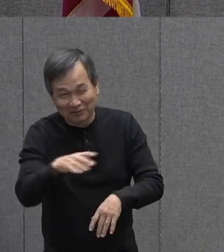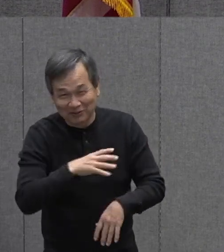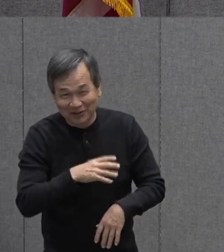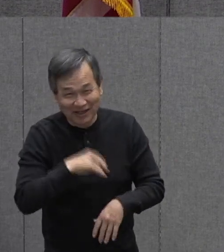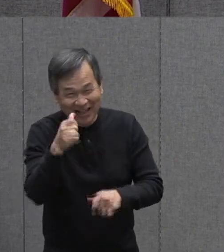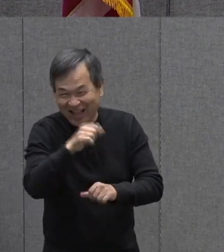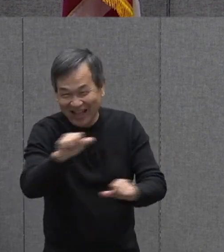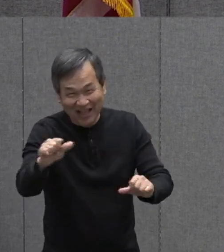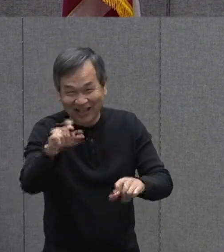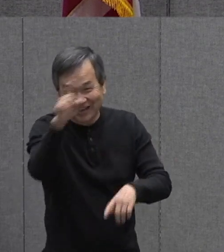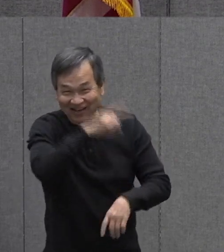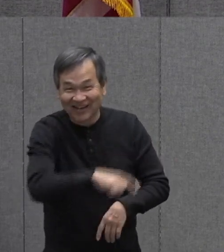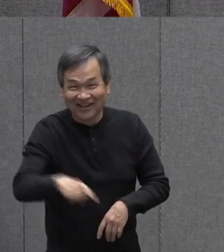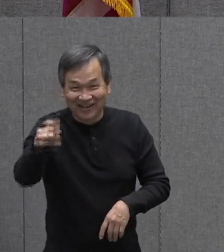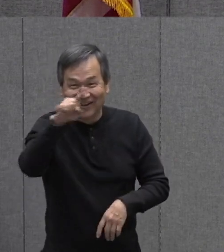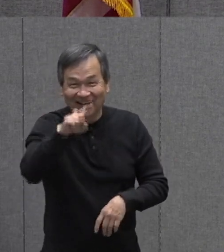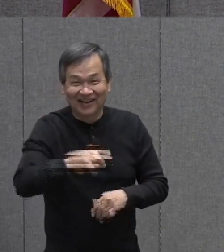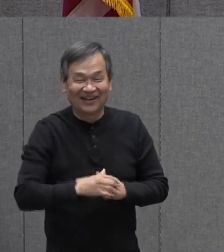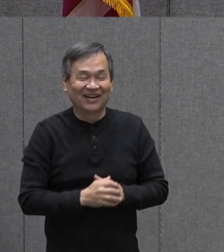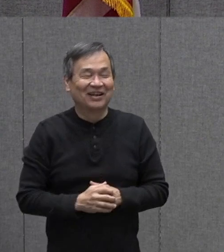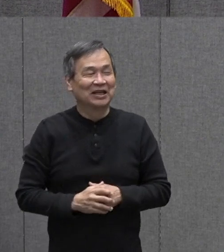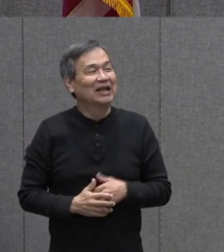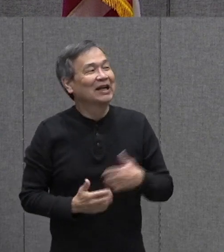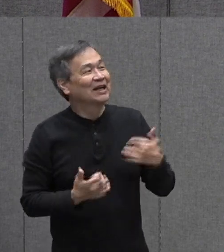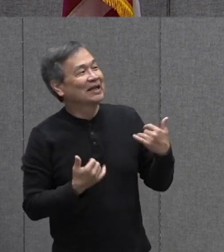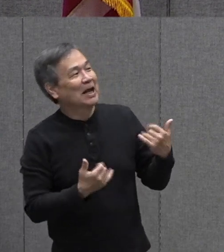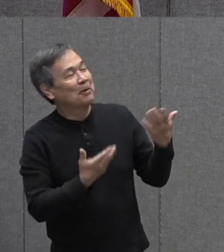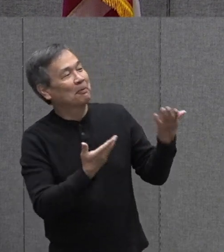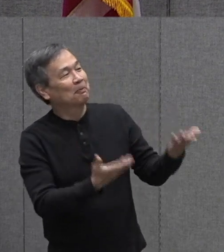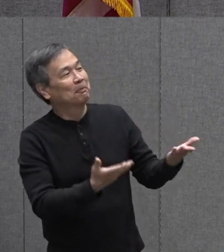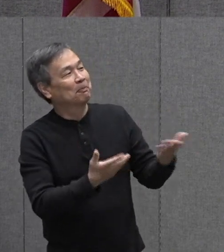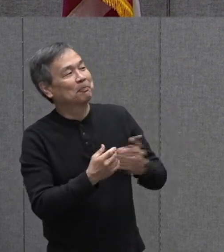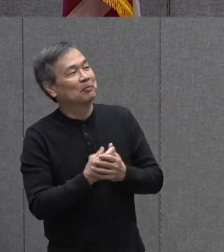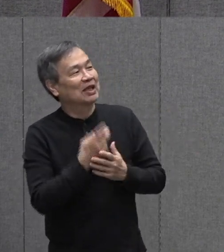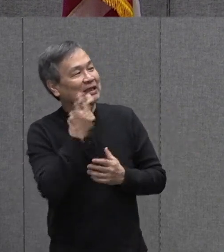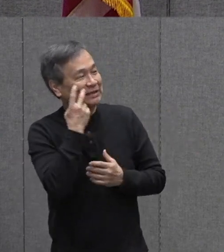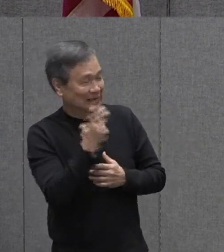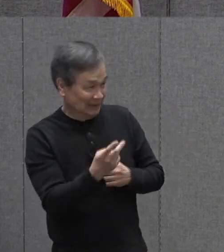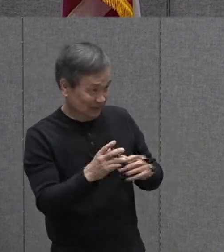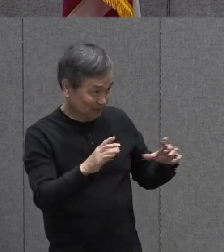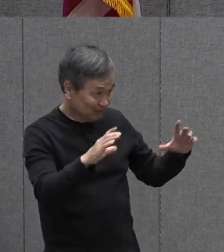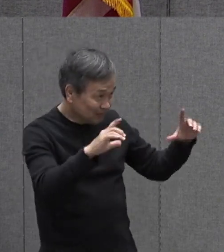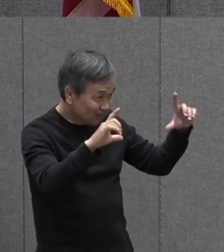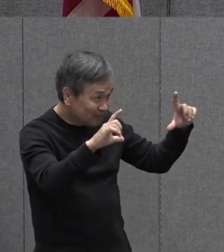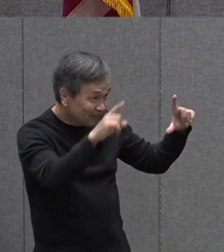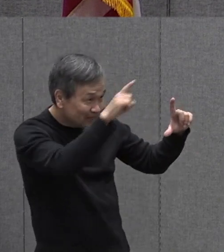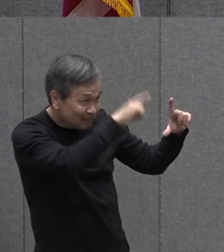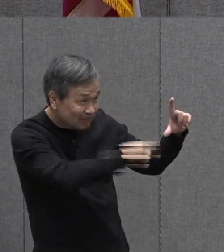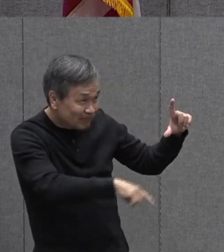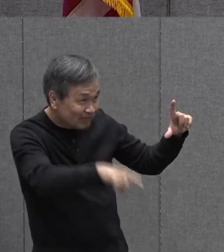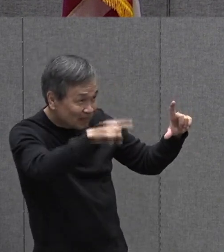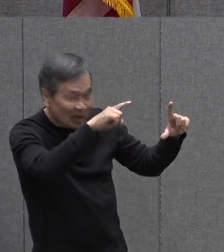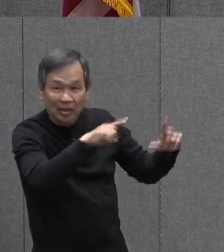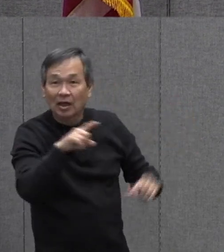So, now that I have the subject, the Earth on my piece of paper, I'm gonna add a title to this.